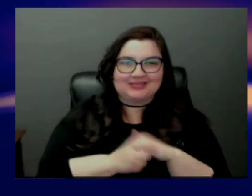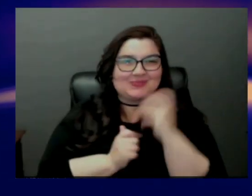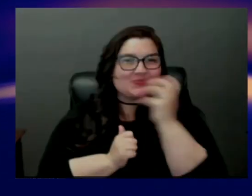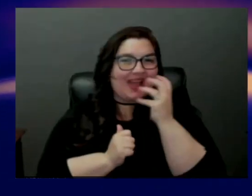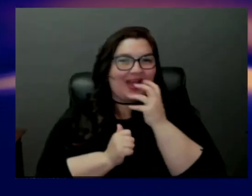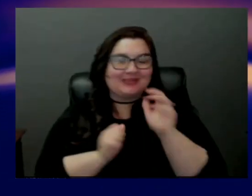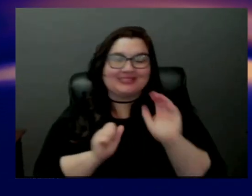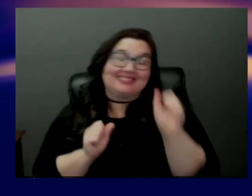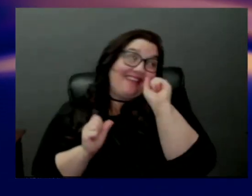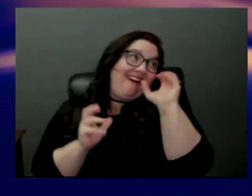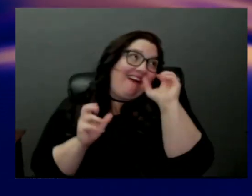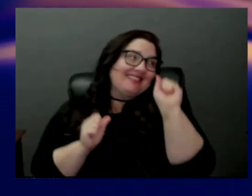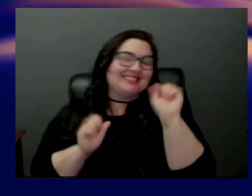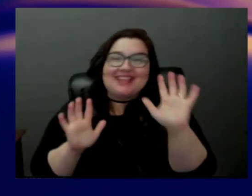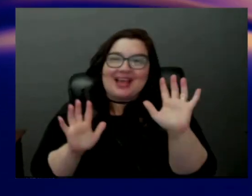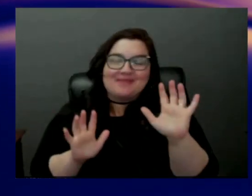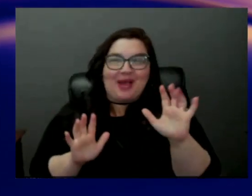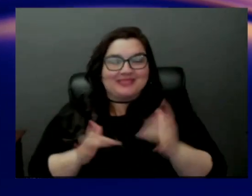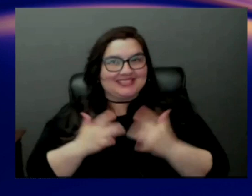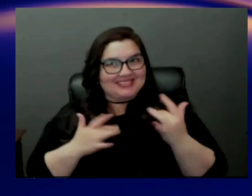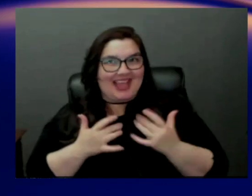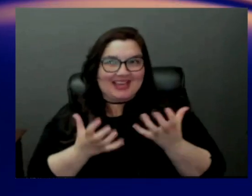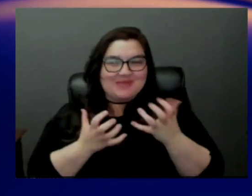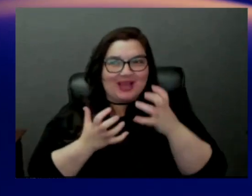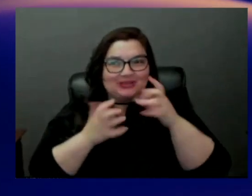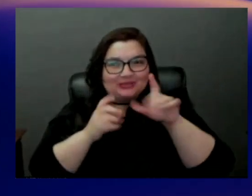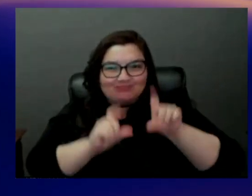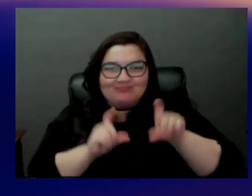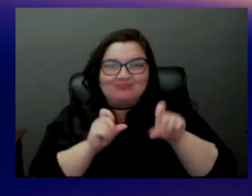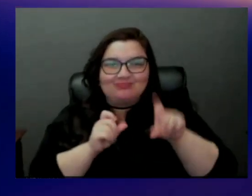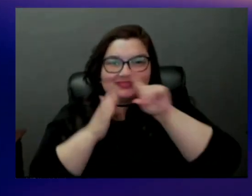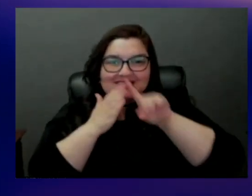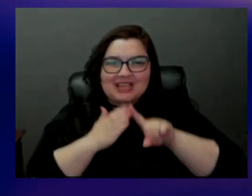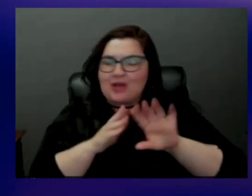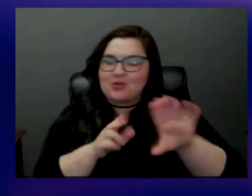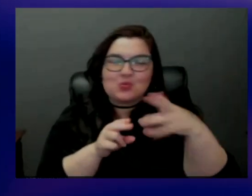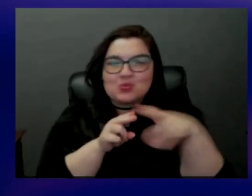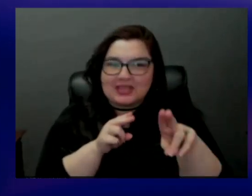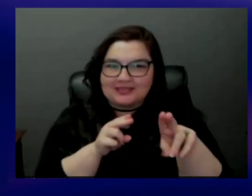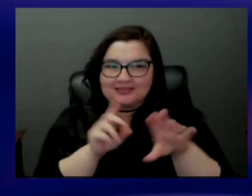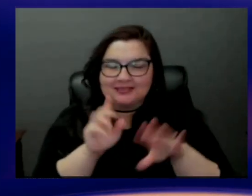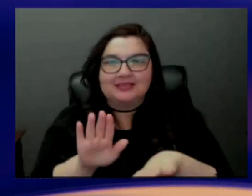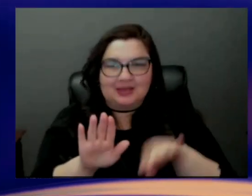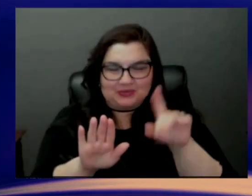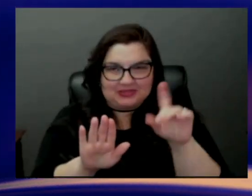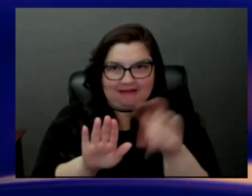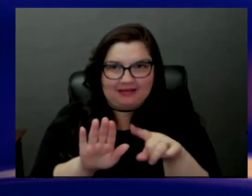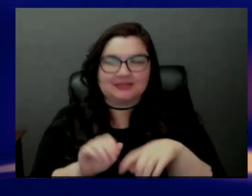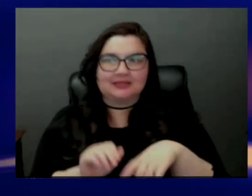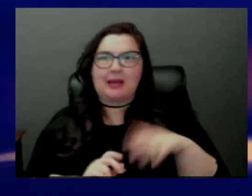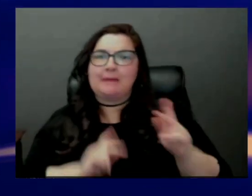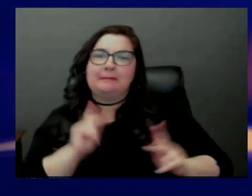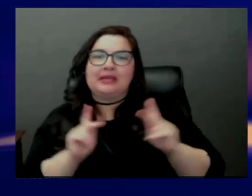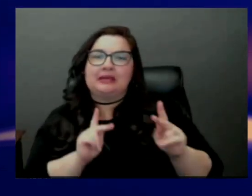Like can't wait to check it out real quick. Where should people go to check out some more information about these new